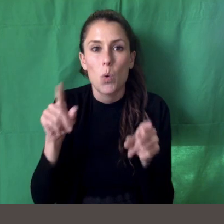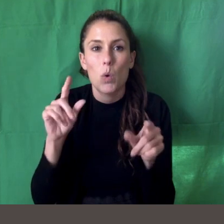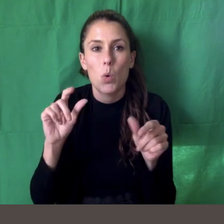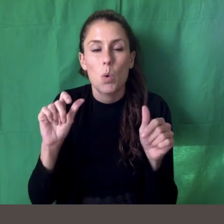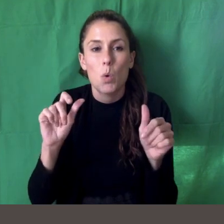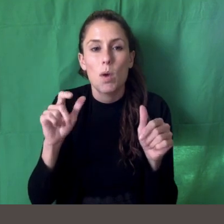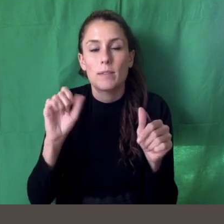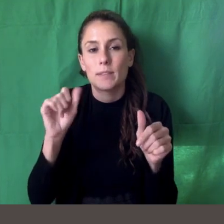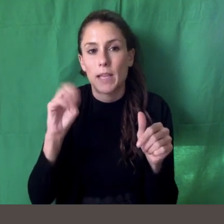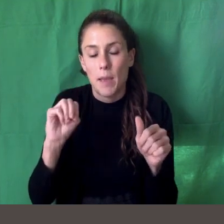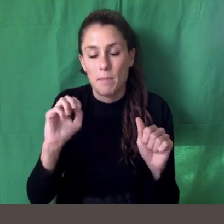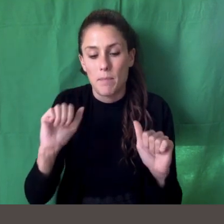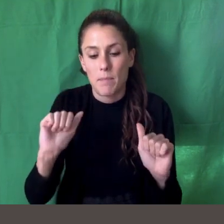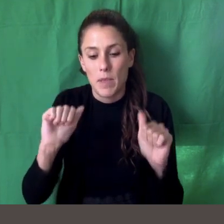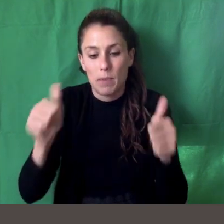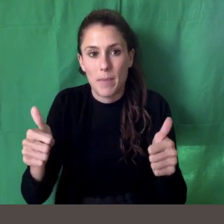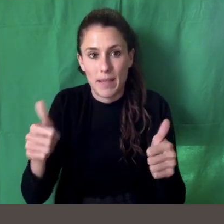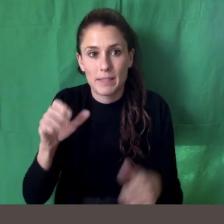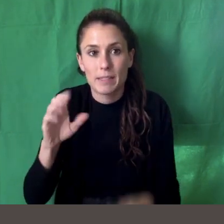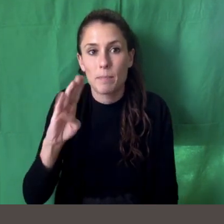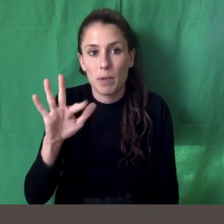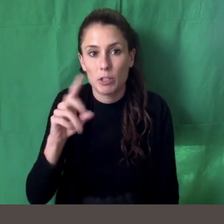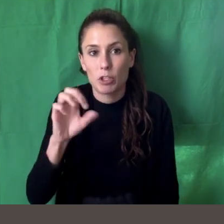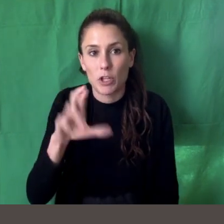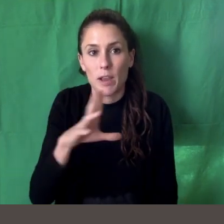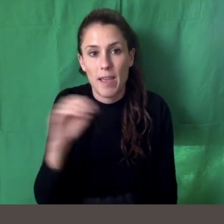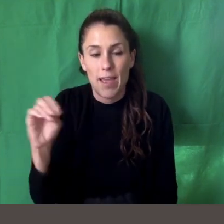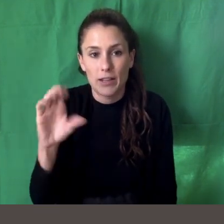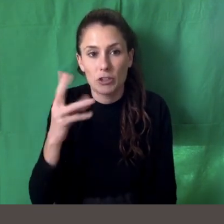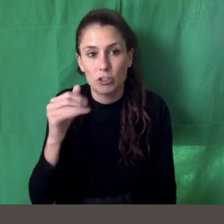So Sam implements this builder and chain and it looks even better.